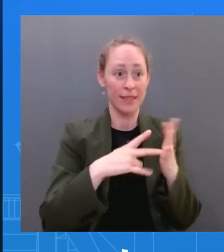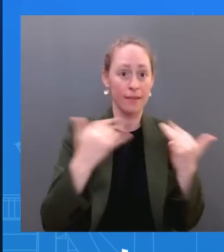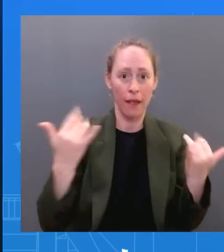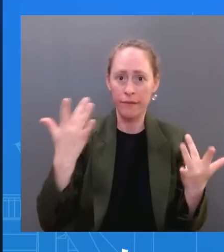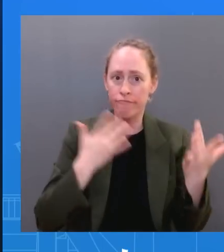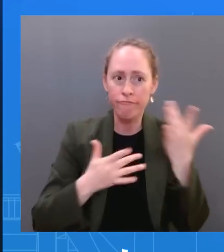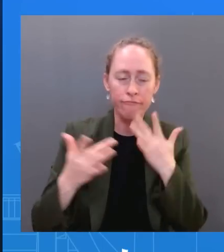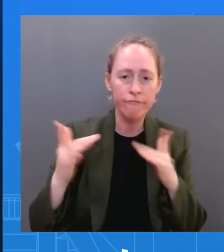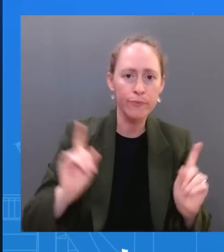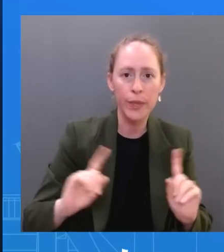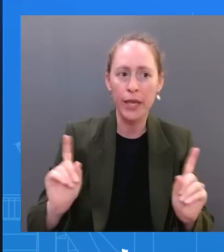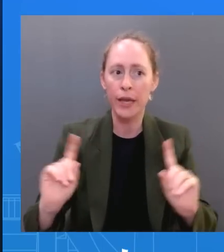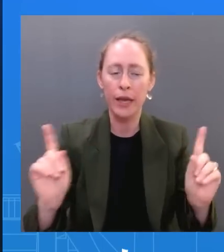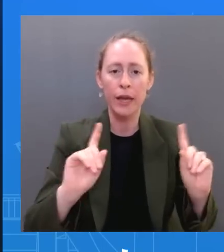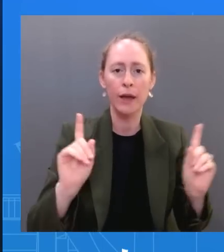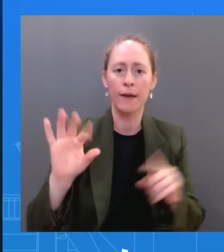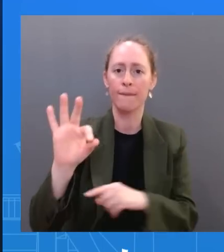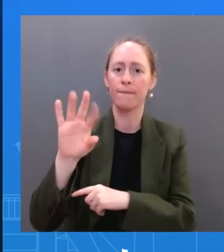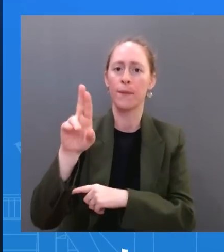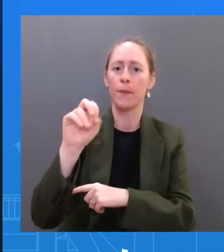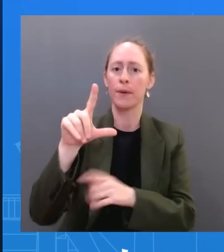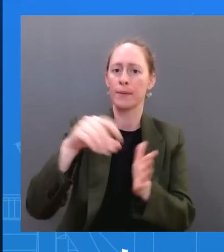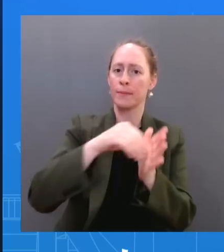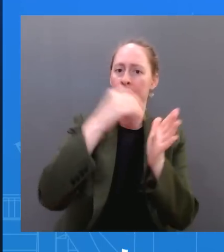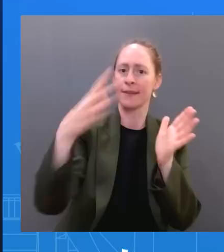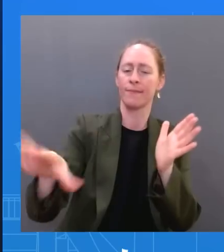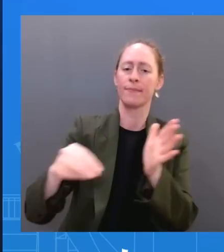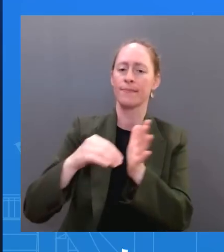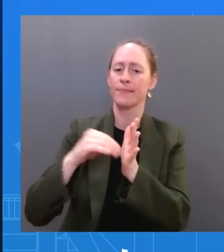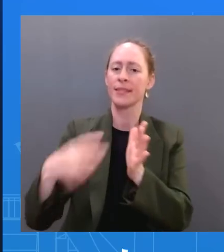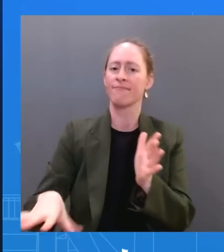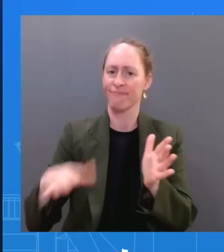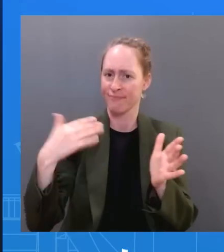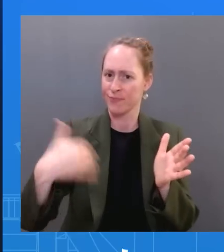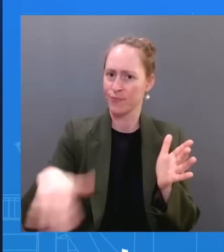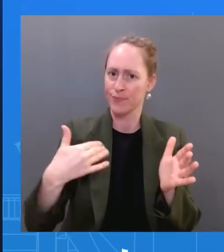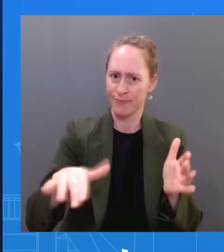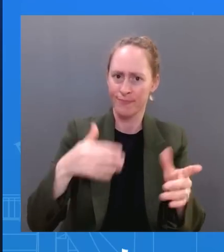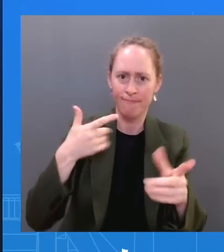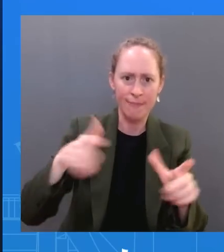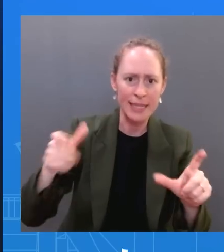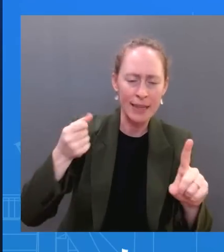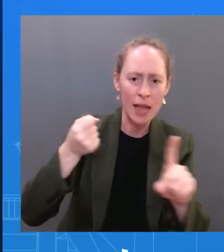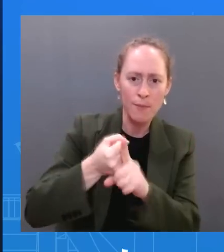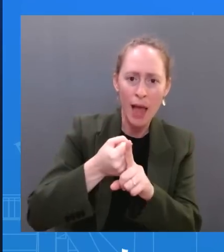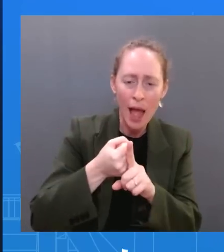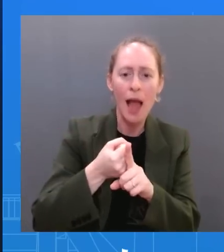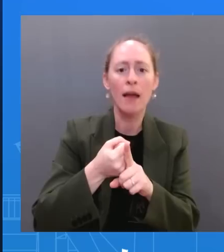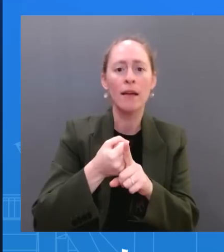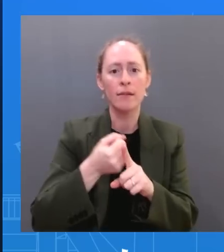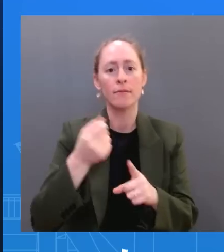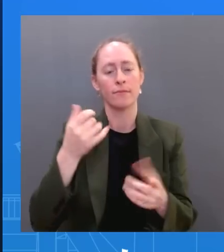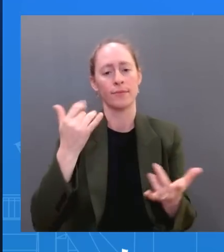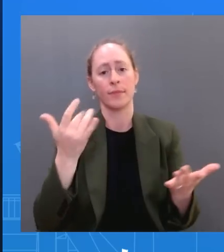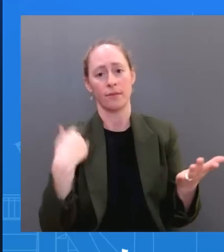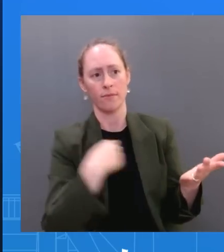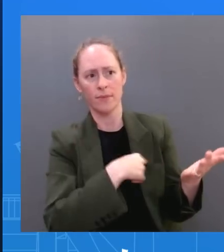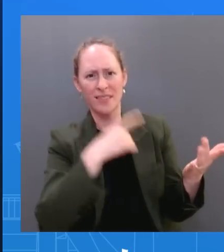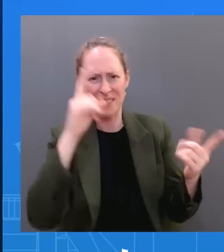a region that is making progress towards greater human rights and greater human dignity. And despite ongoing challenges,